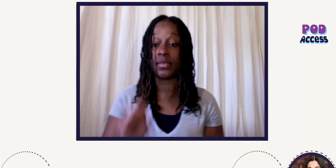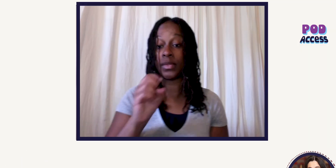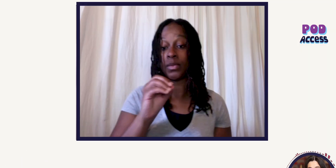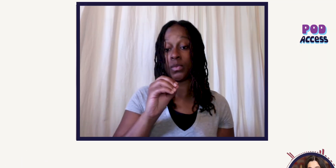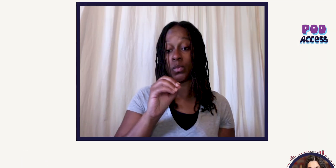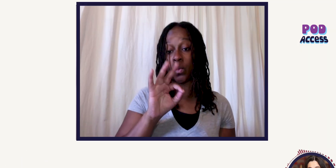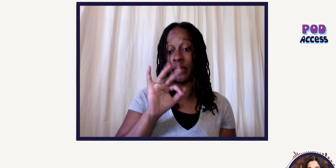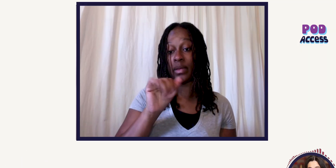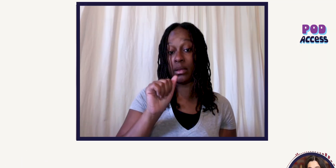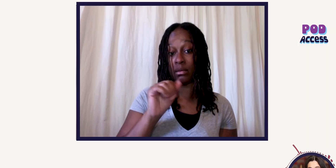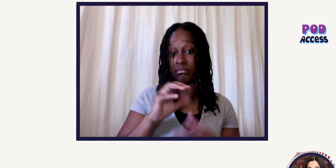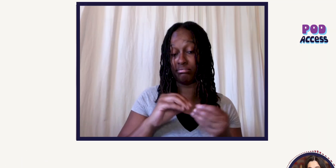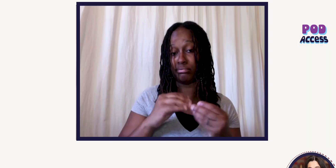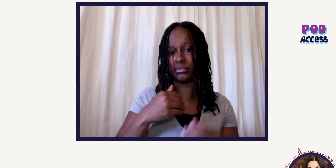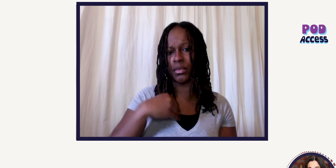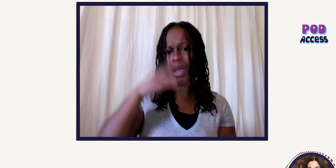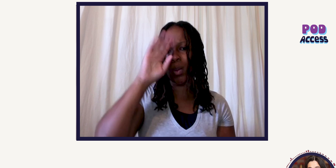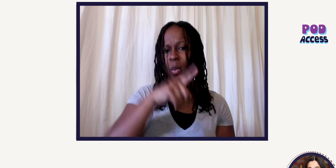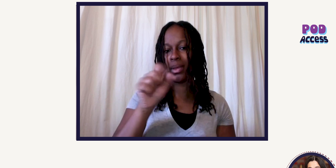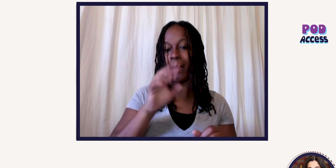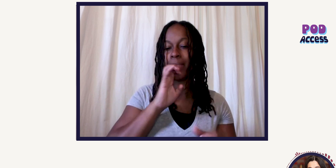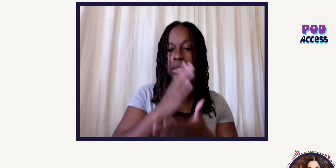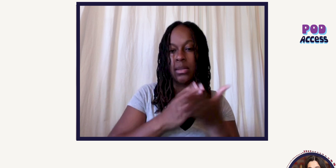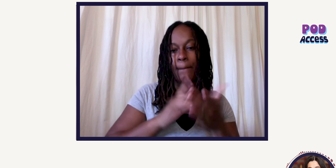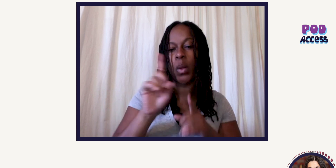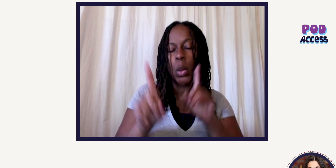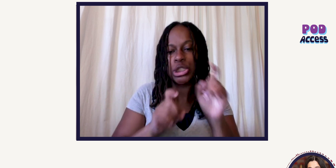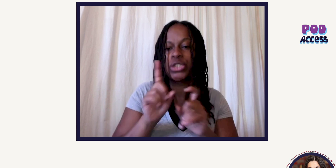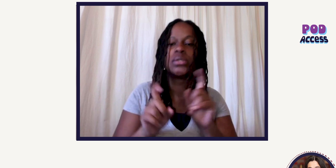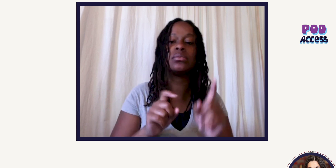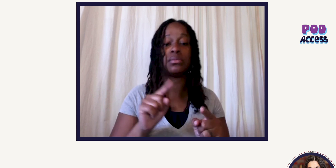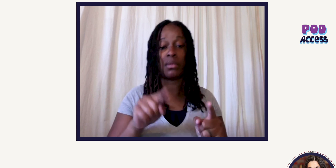I know that there can be some questions about how to stay in line with your brand.